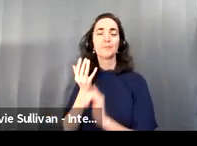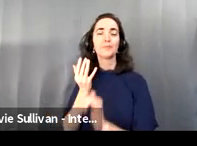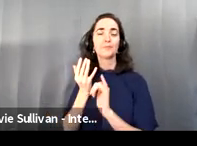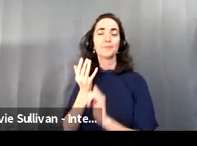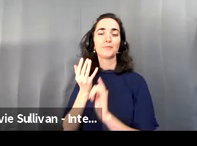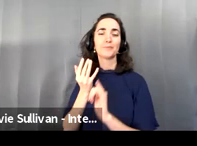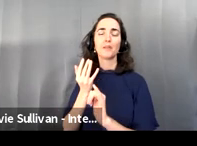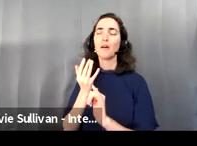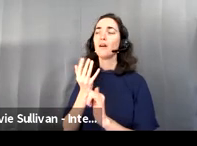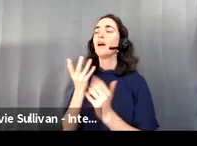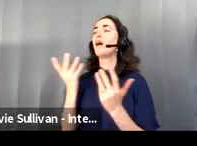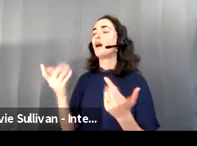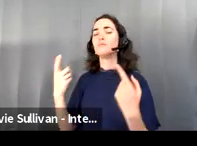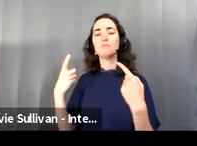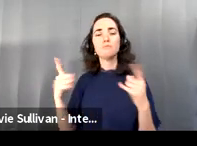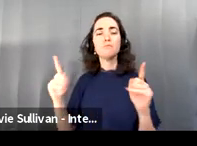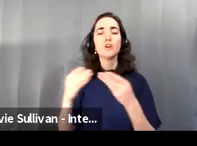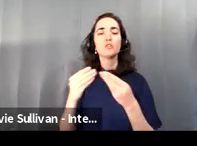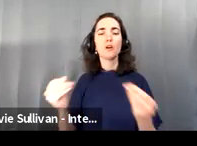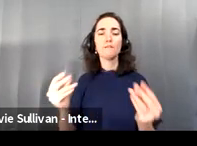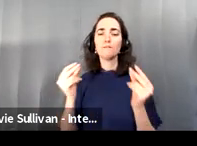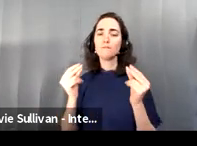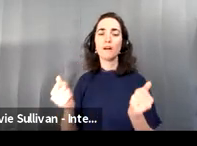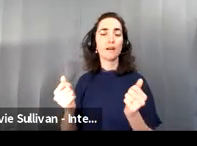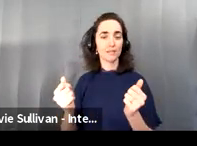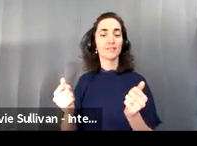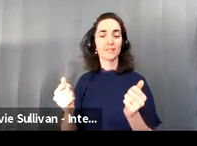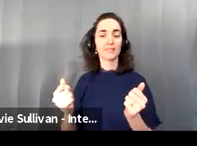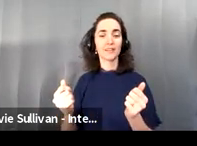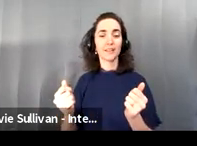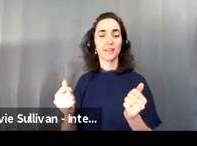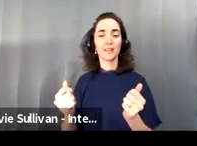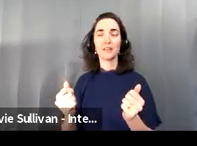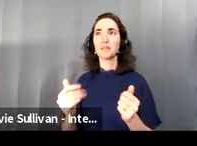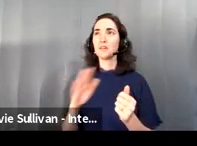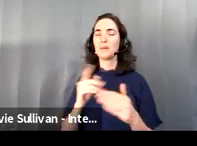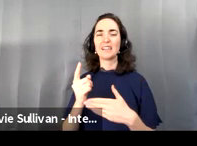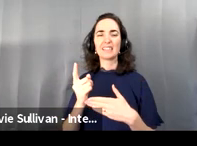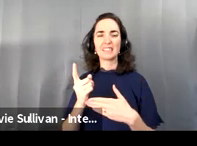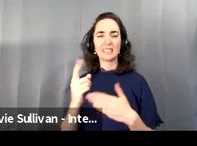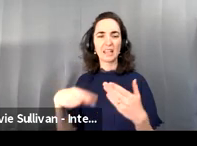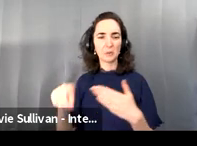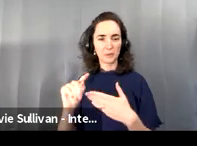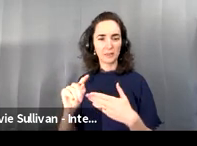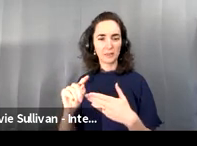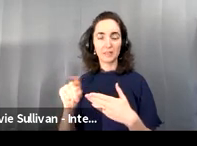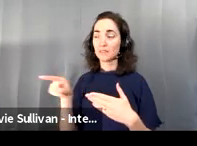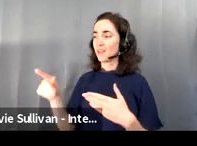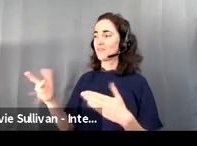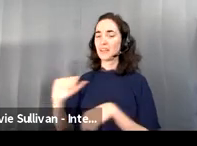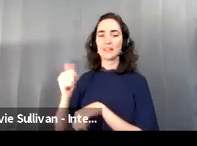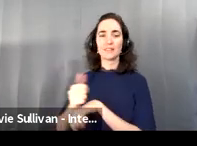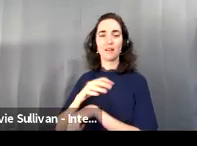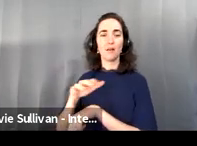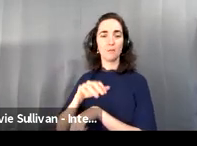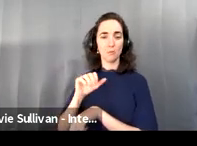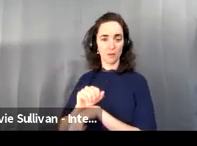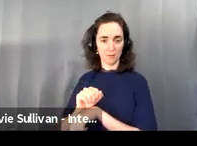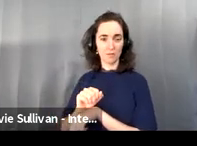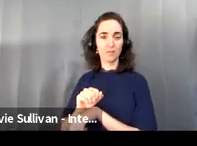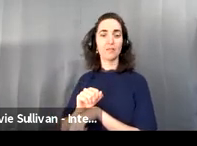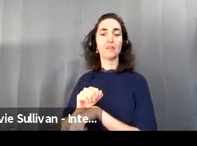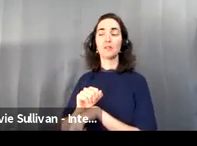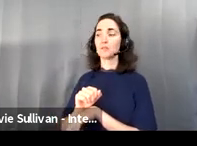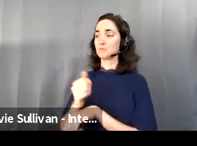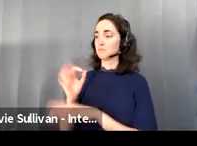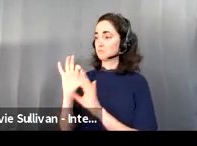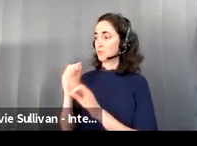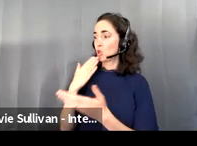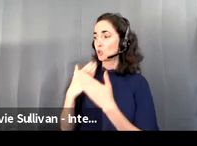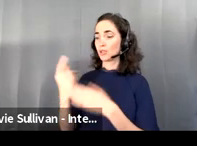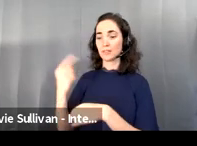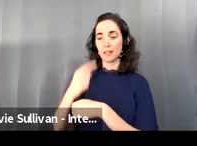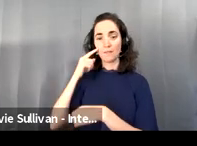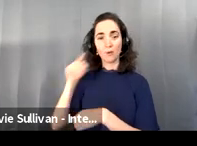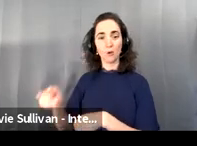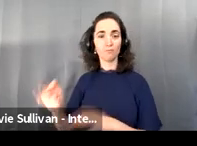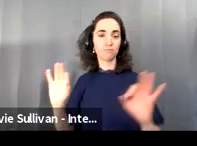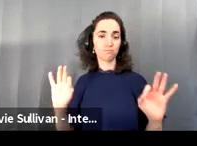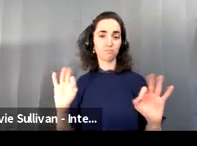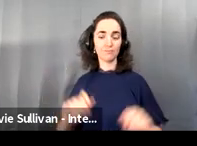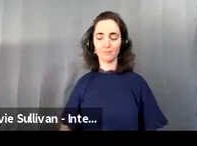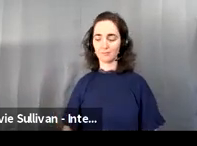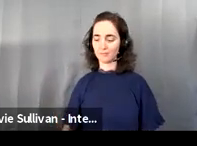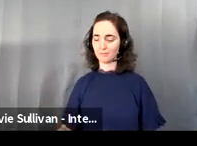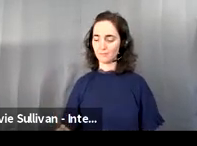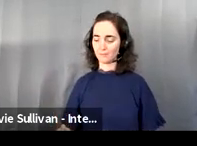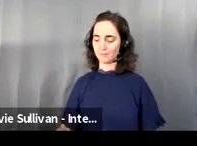And so we immediately able to actually work that out, and within that next week, the person had scheduled an appointment on a date that worked for her.